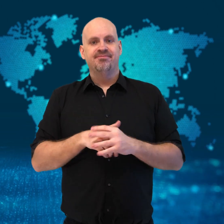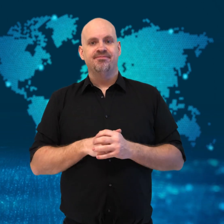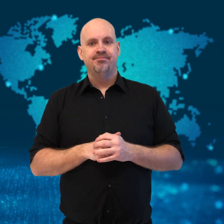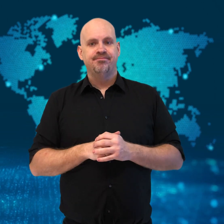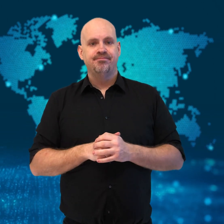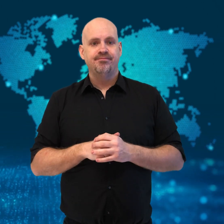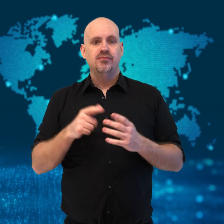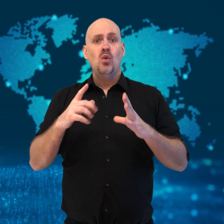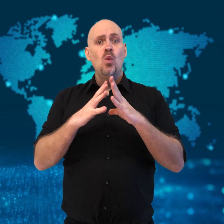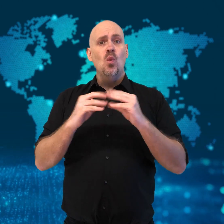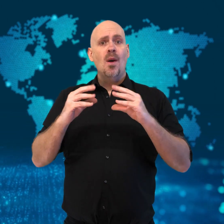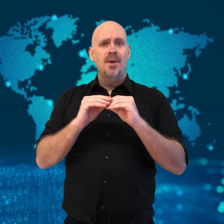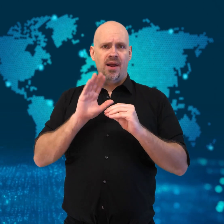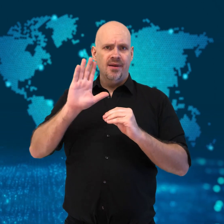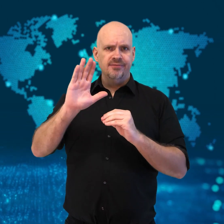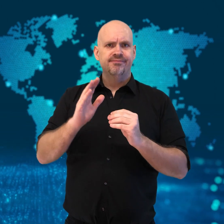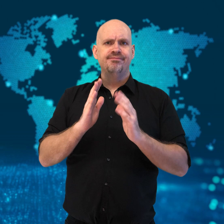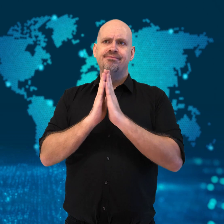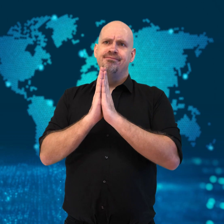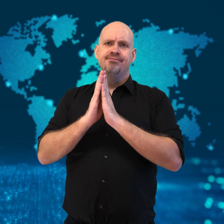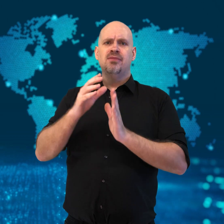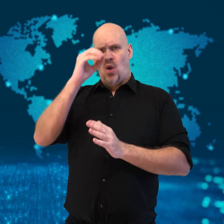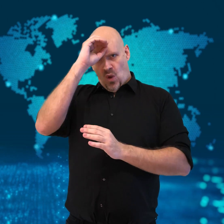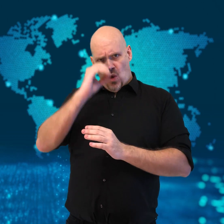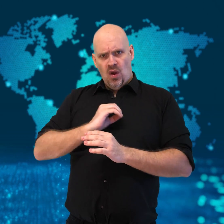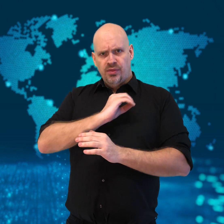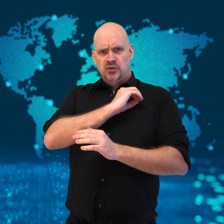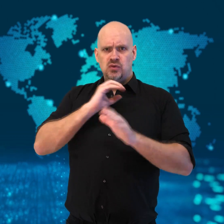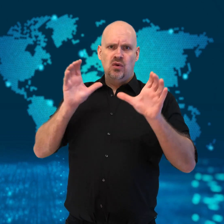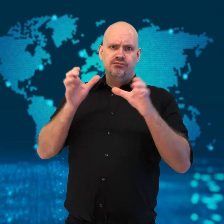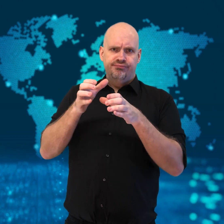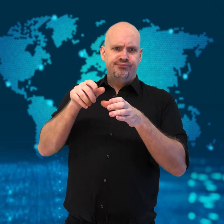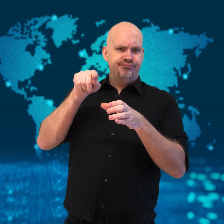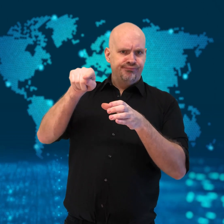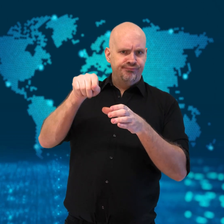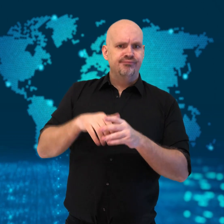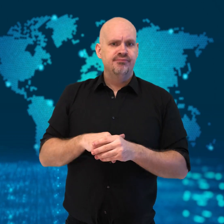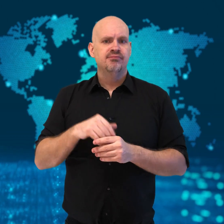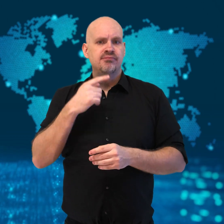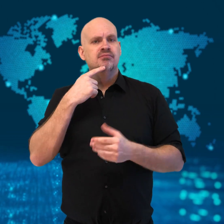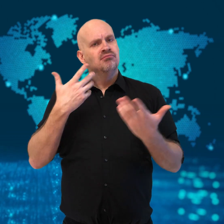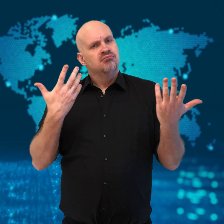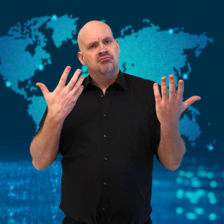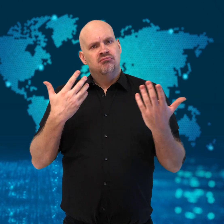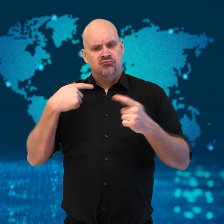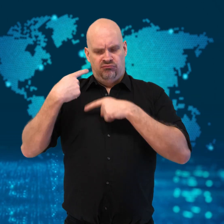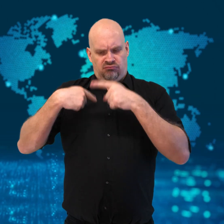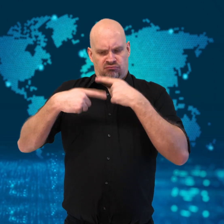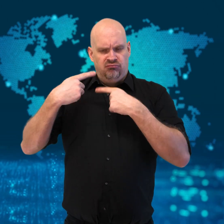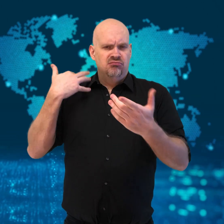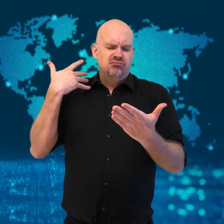The priests are expected to hold the babies’ noses to stop them from